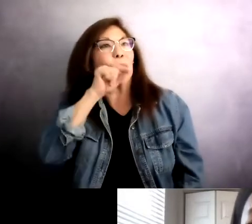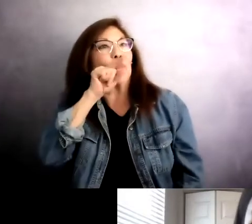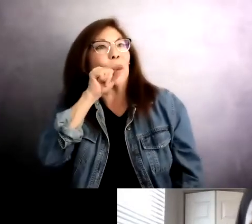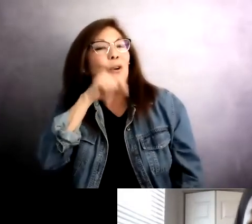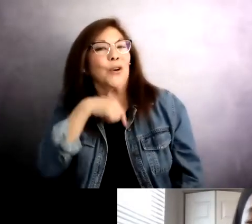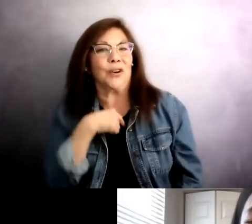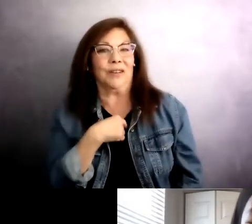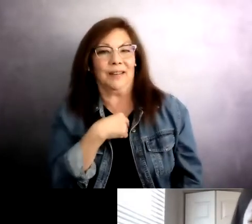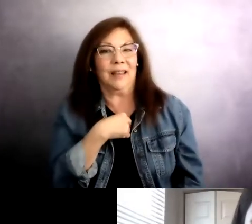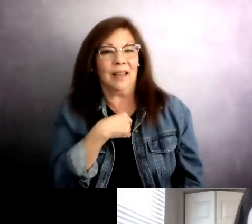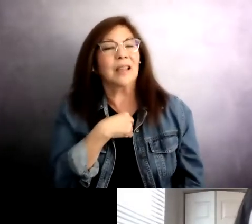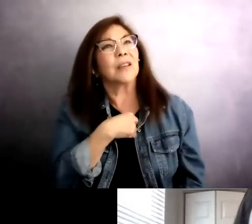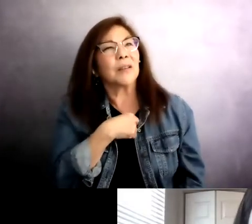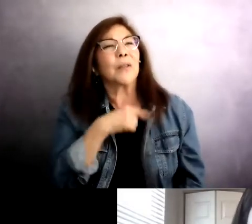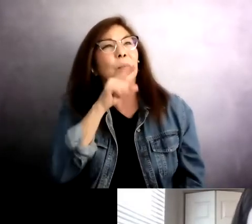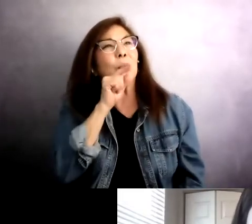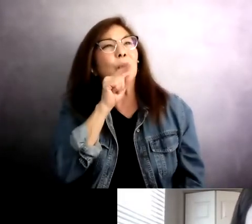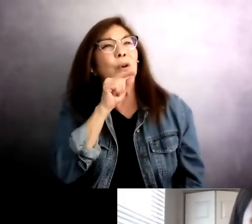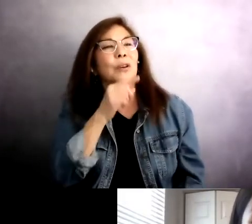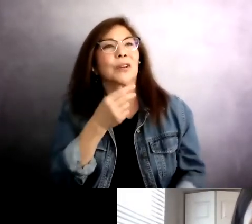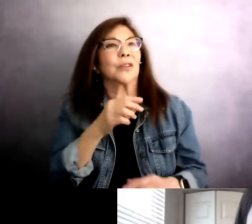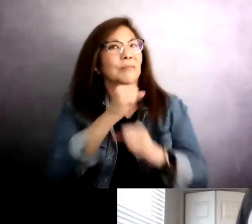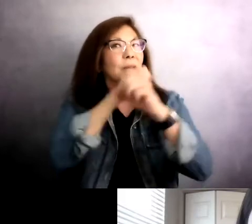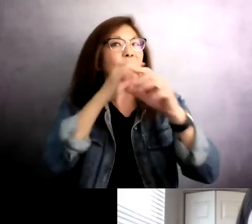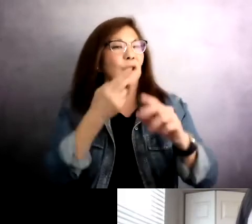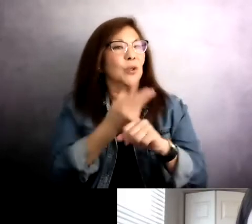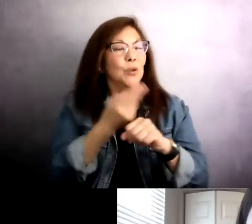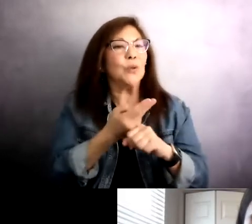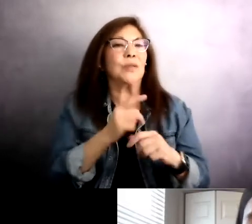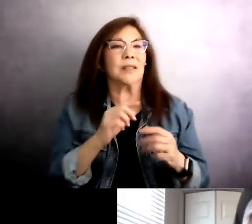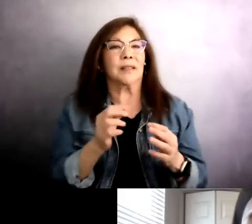I love that! Especially including your twist